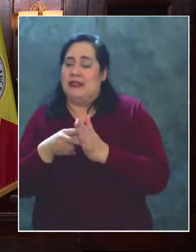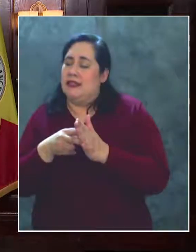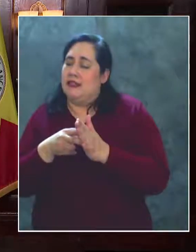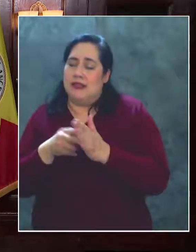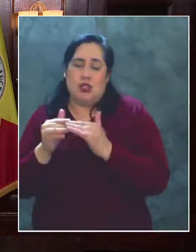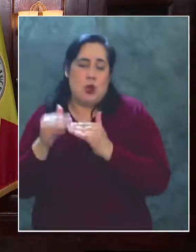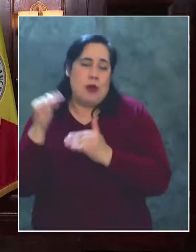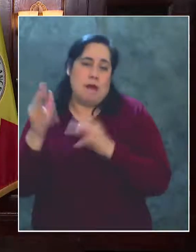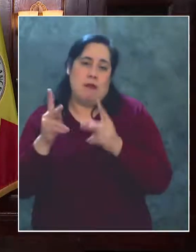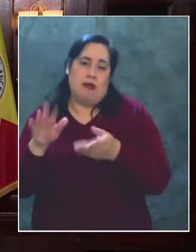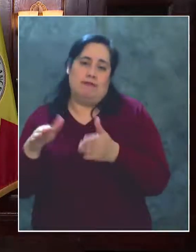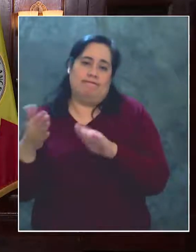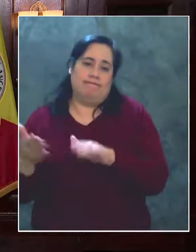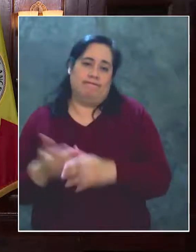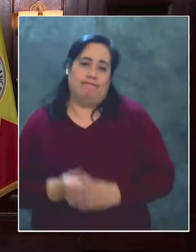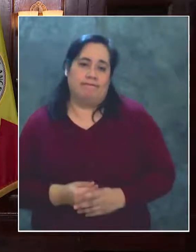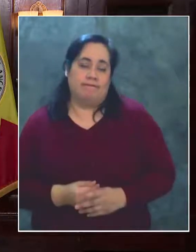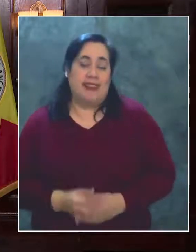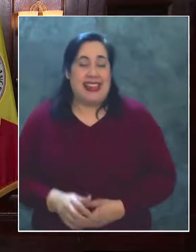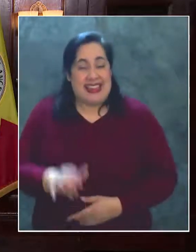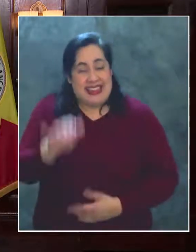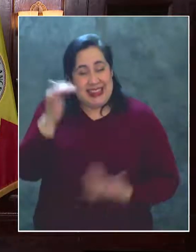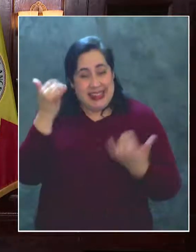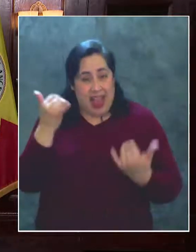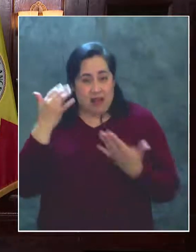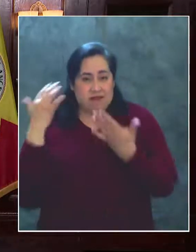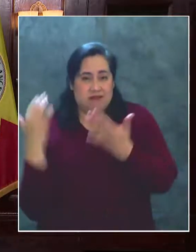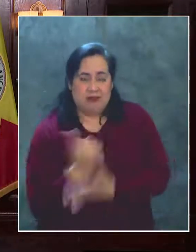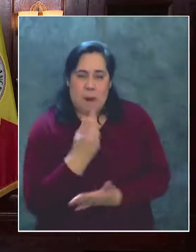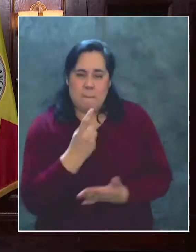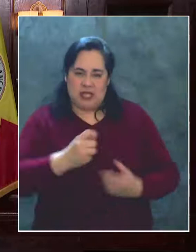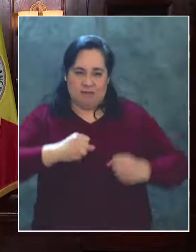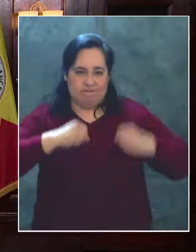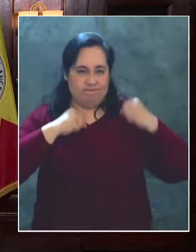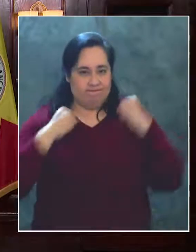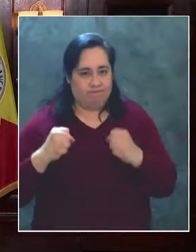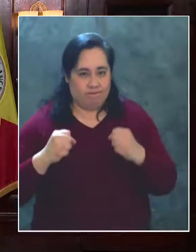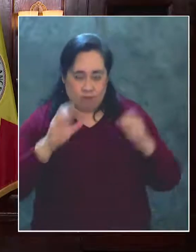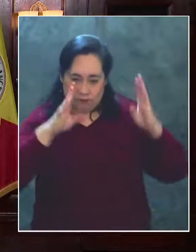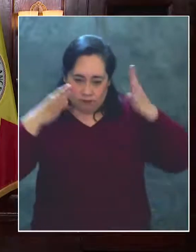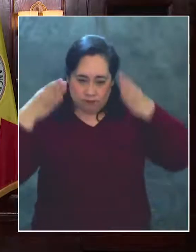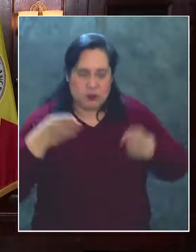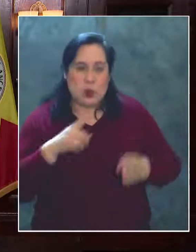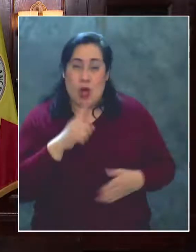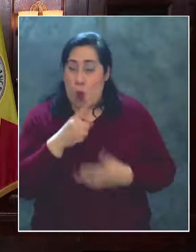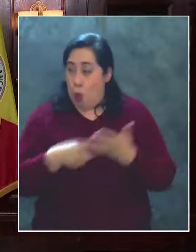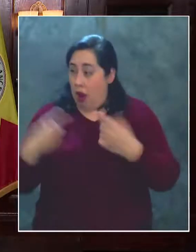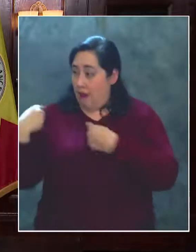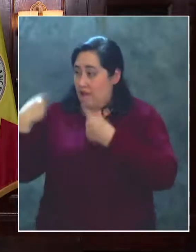THE HOSPITALATIONS WILL RESULT IN TOO MANY DEATHS. THIS IS THE MOMENT TO DOUBLE DOWN. THAT WE'RE ALL DOING SO MUCH